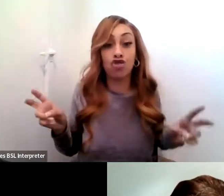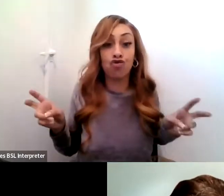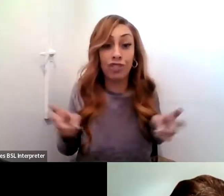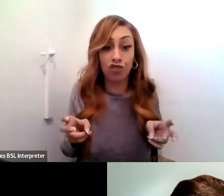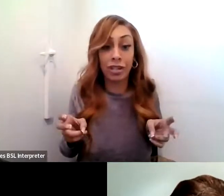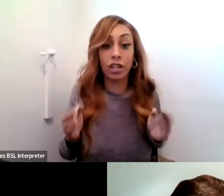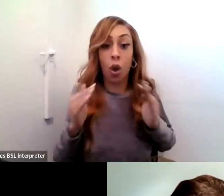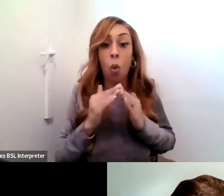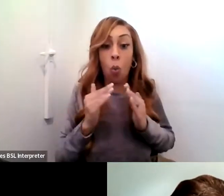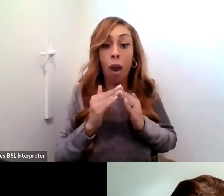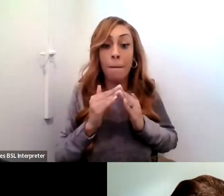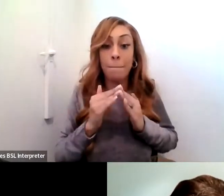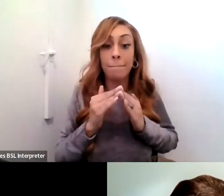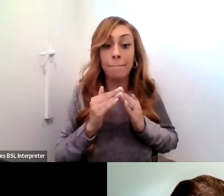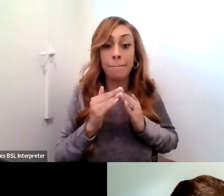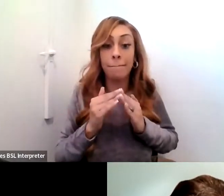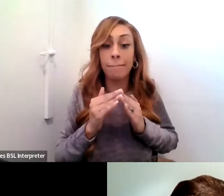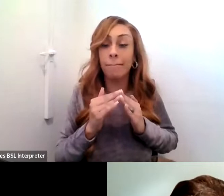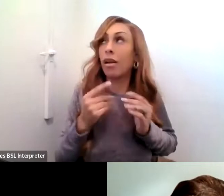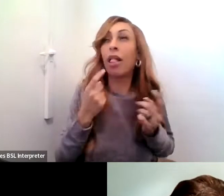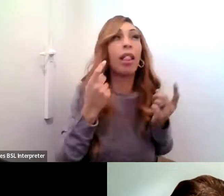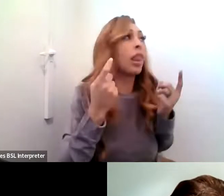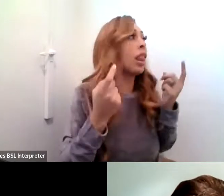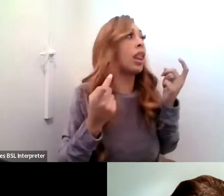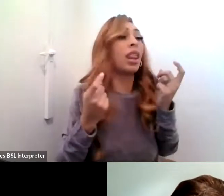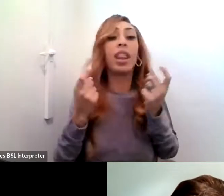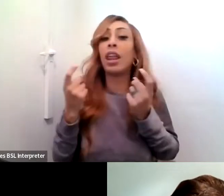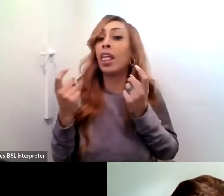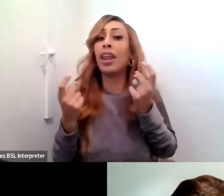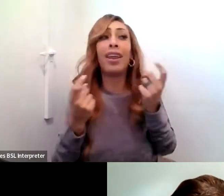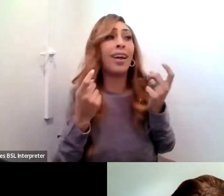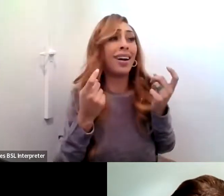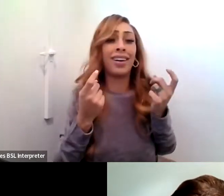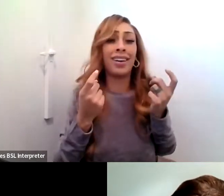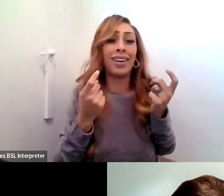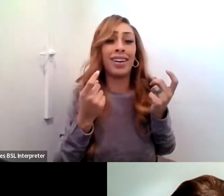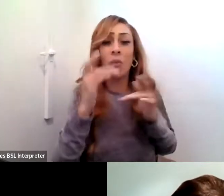you're not necessarily going to be browsing the Globe website to see what shows they have got on,